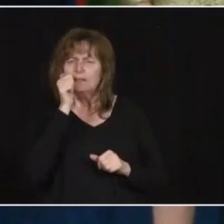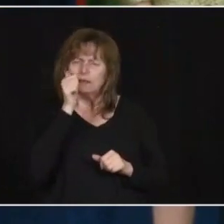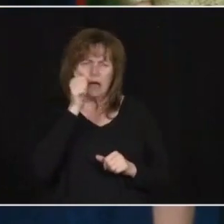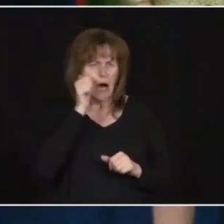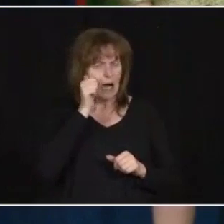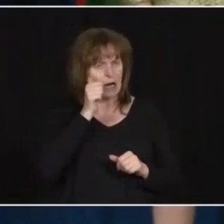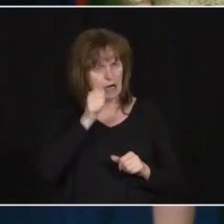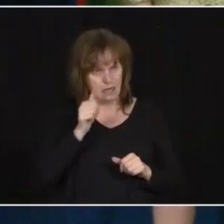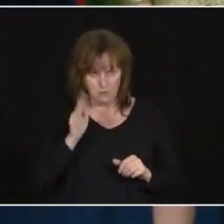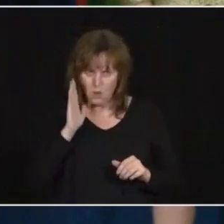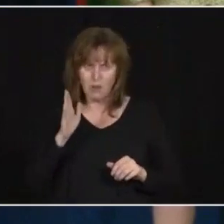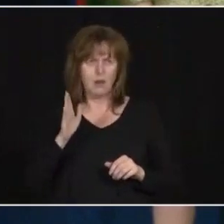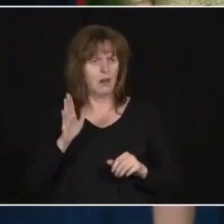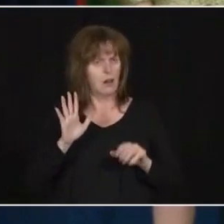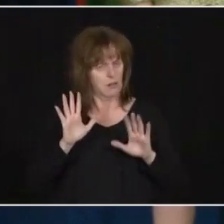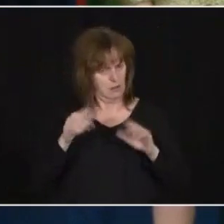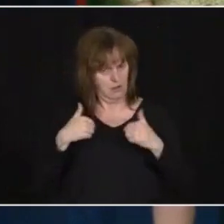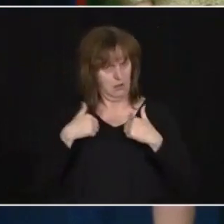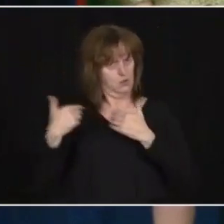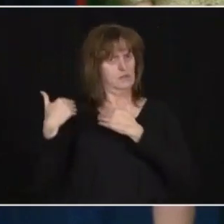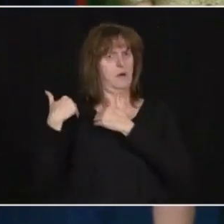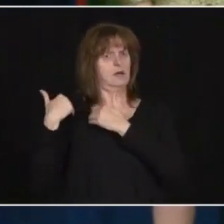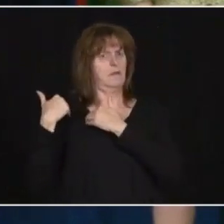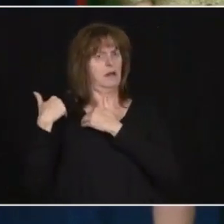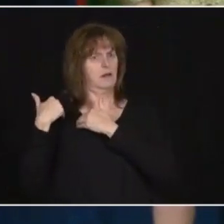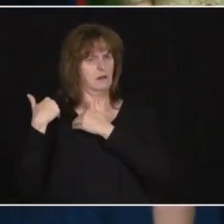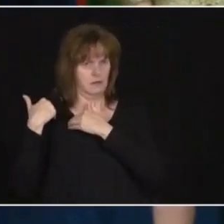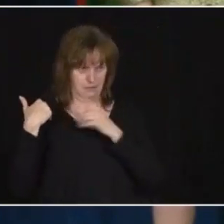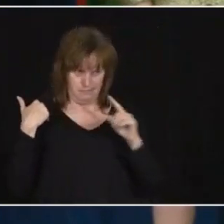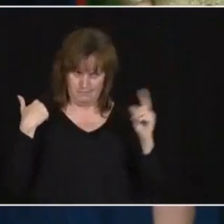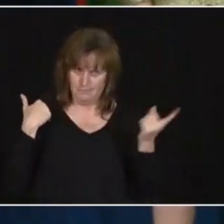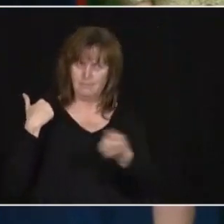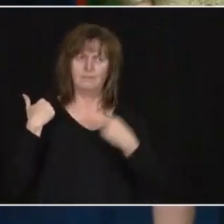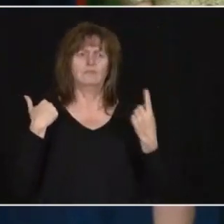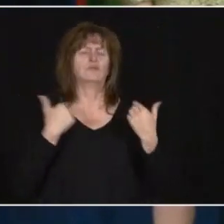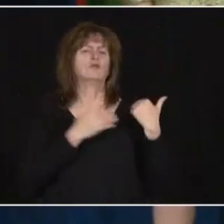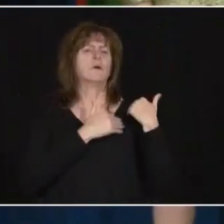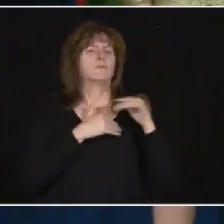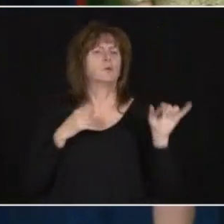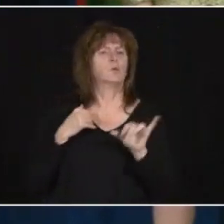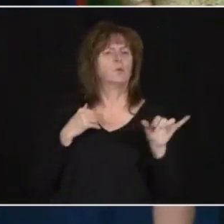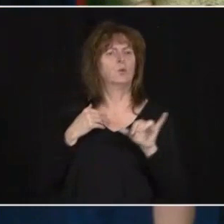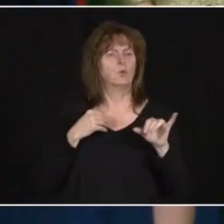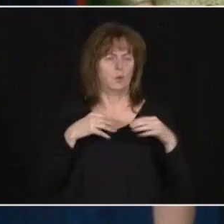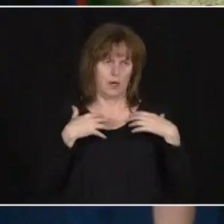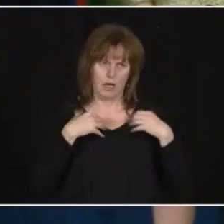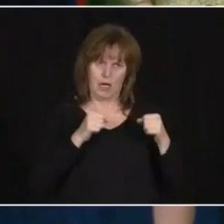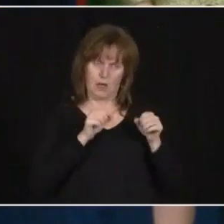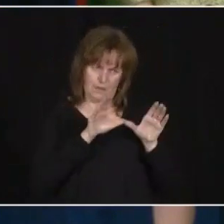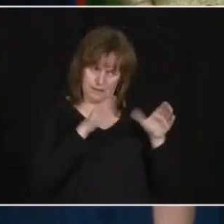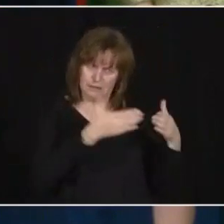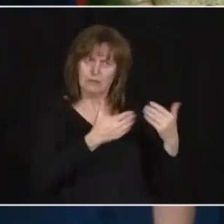a second. Every single day, as I'm being held accountable, we're all going to be held accountable in